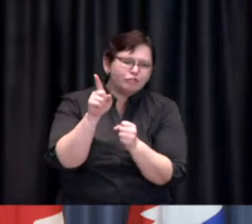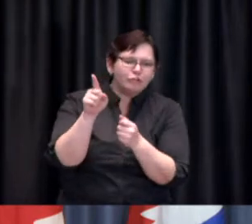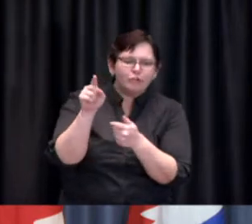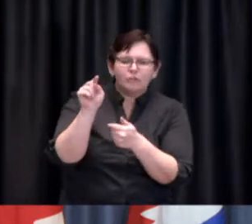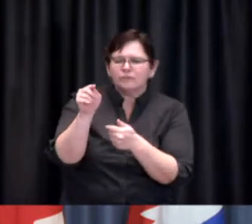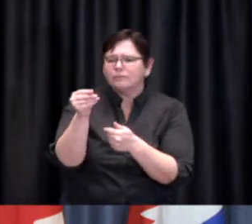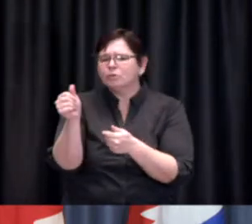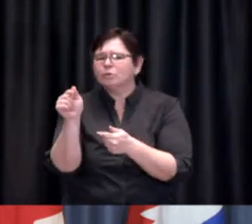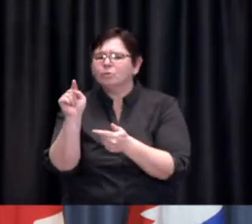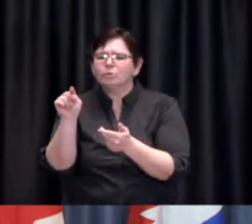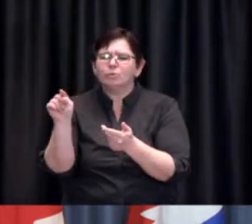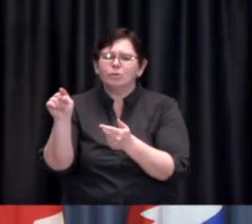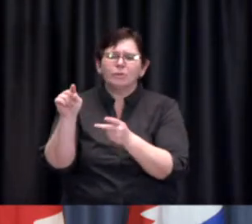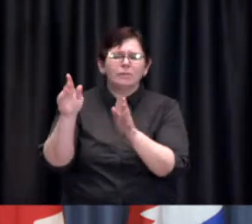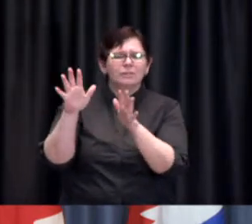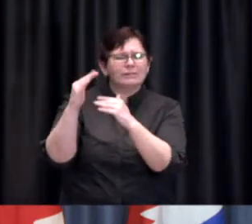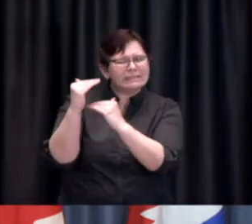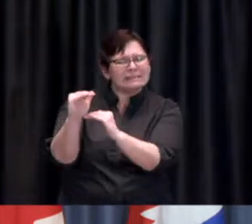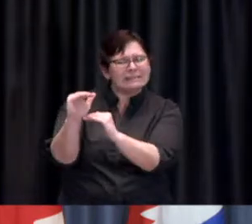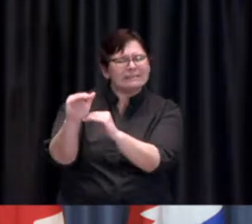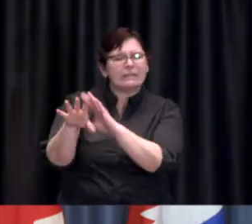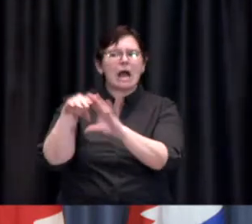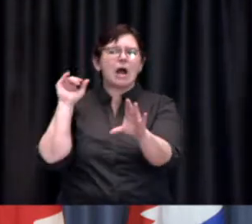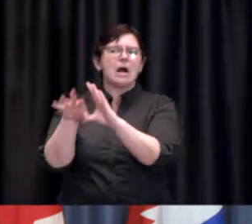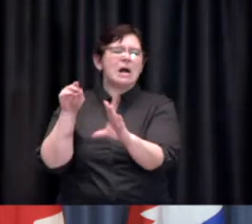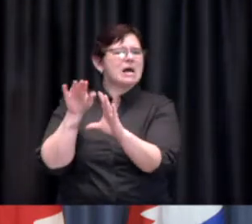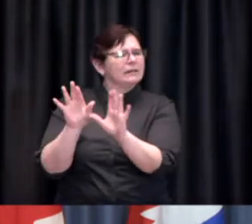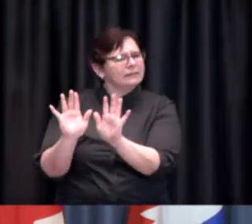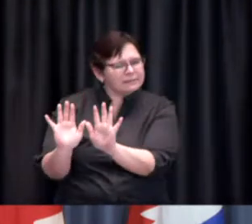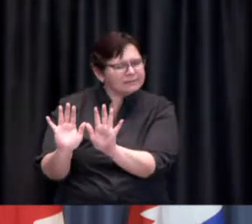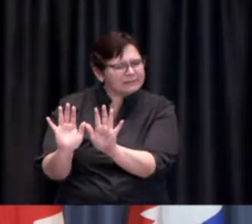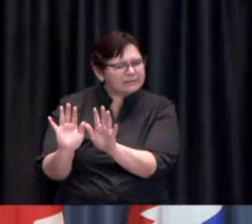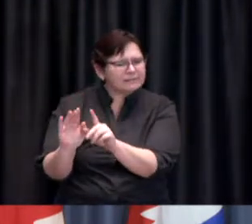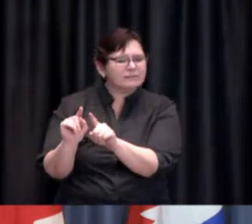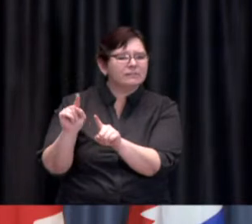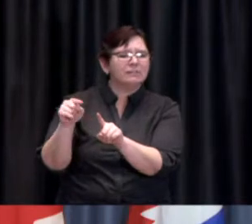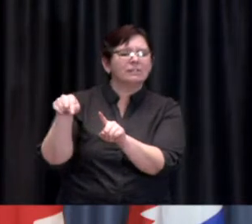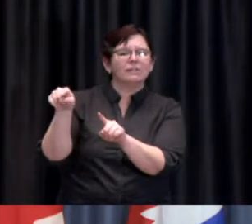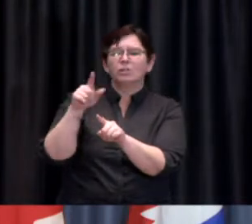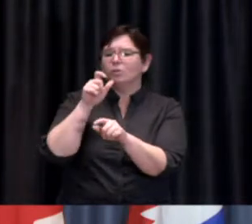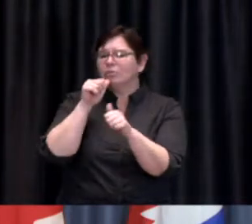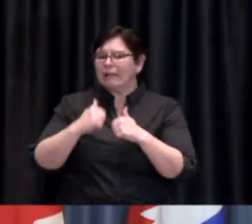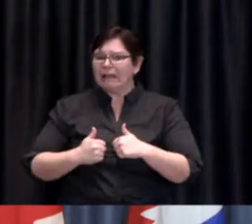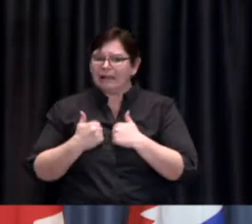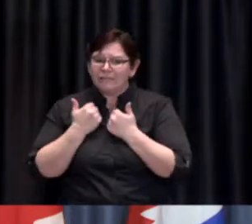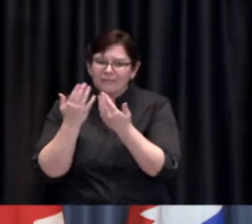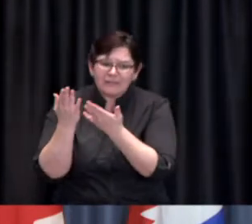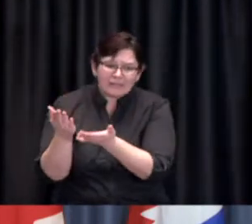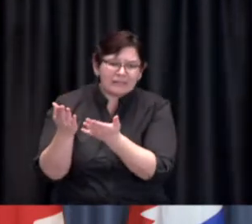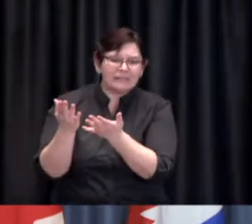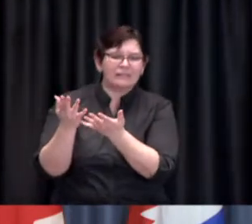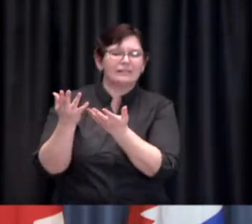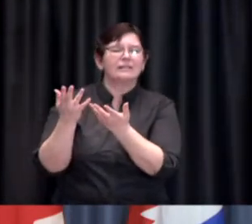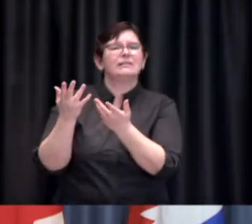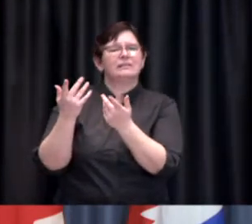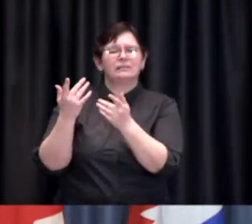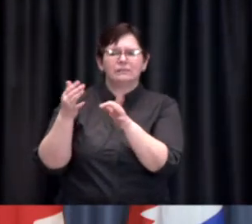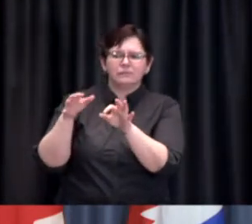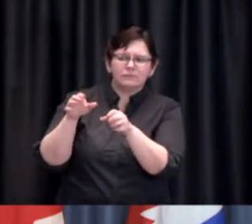and that we make sure that that residents are provided with a you know an isolated space to to go outside to smoke